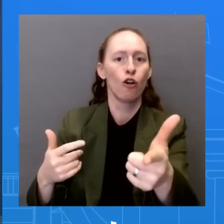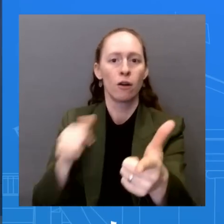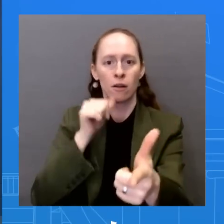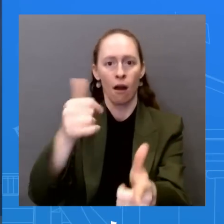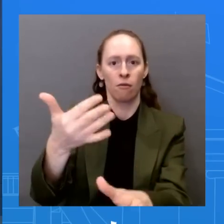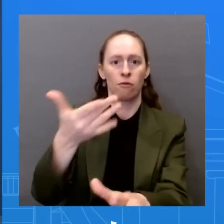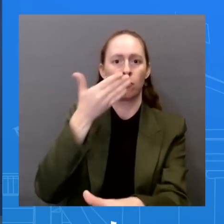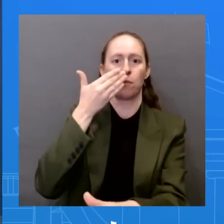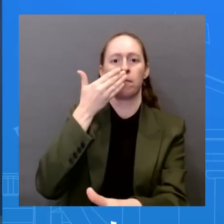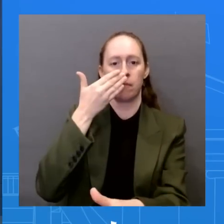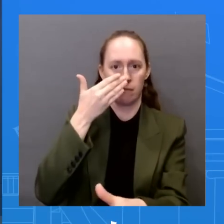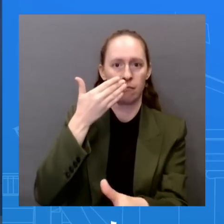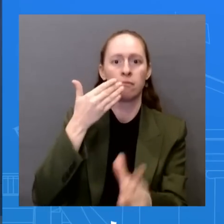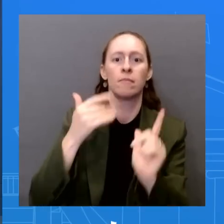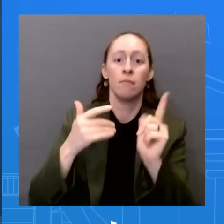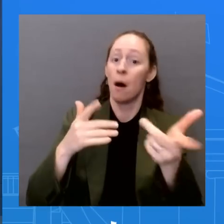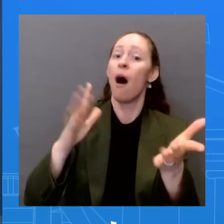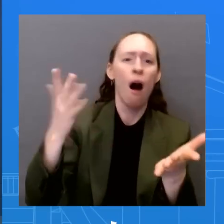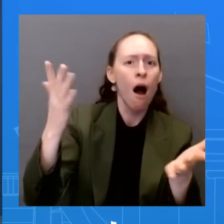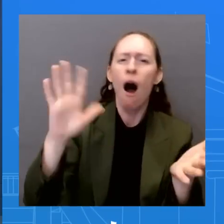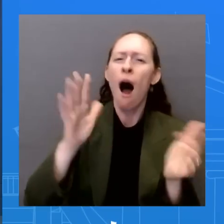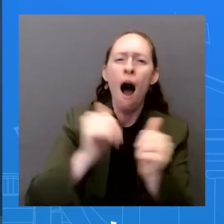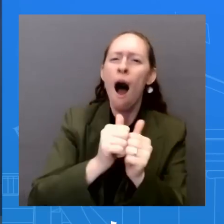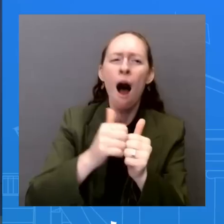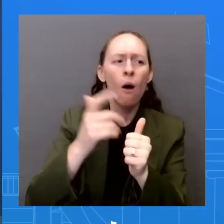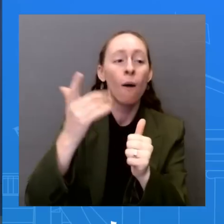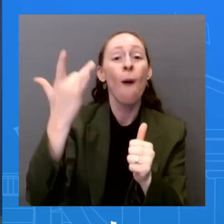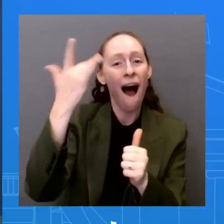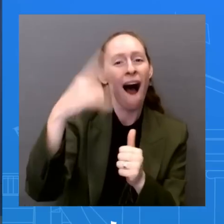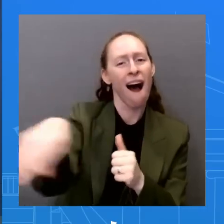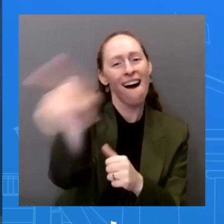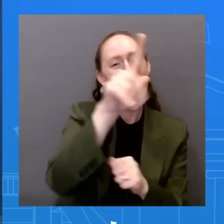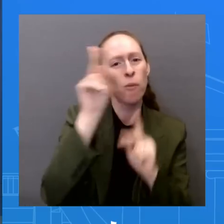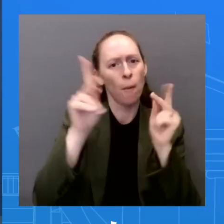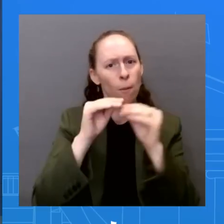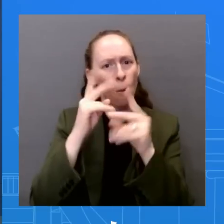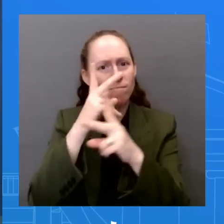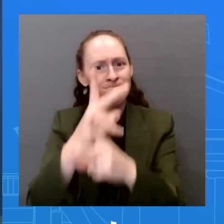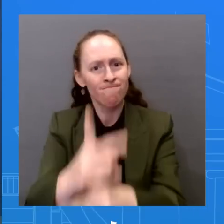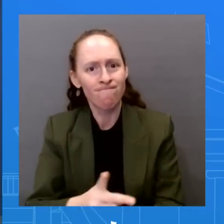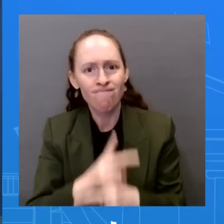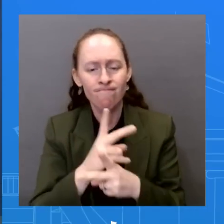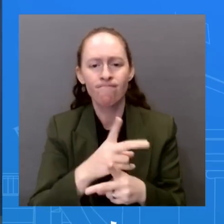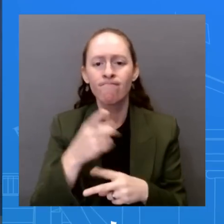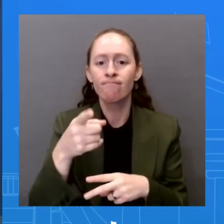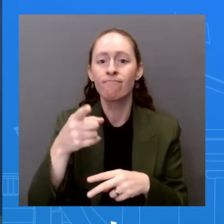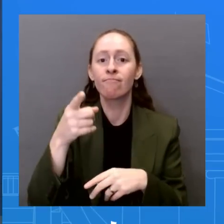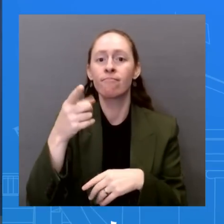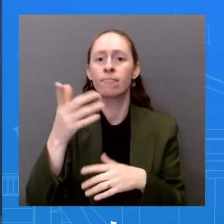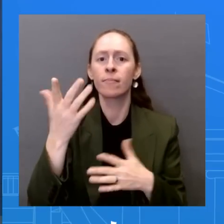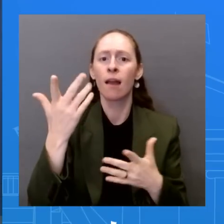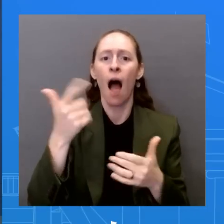and seeking out testing and vaccines. But the data also underscores the fact that we cannot be complacent,